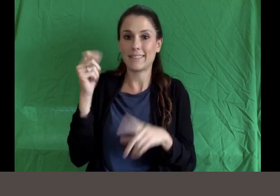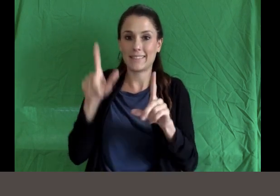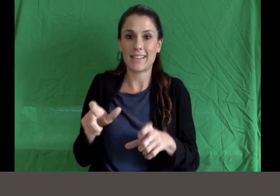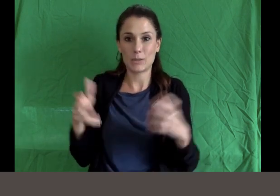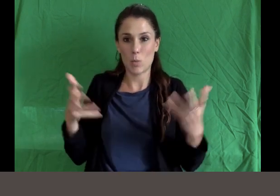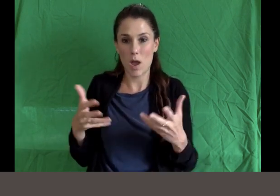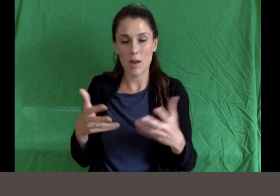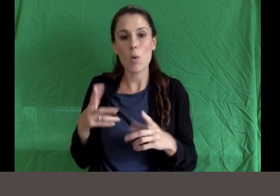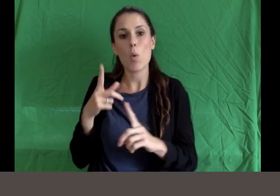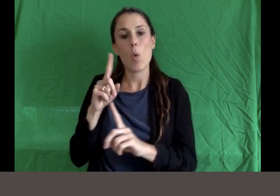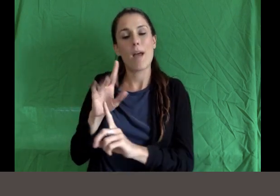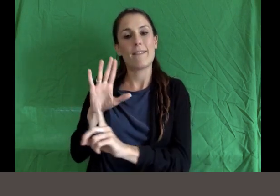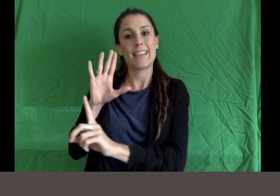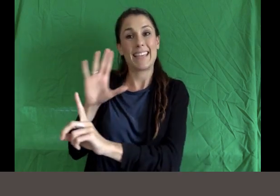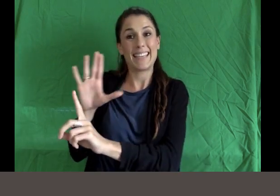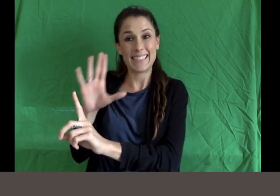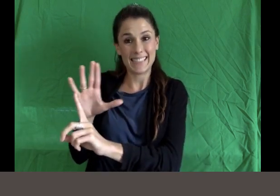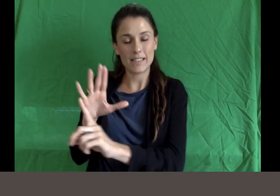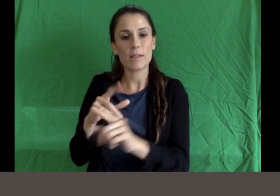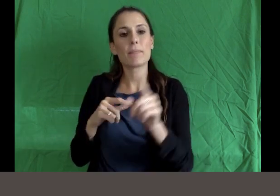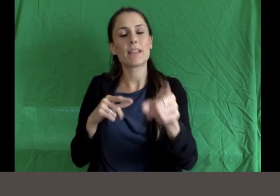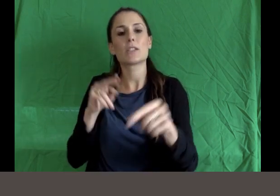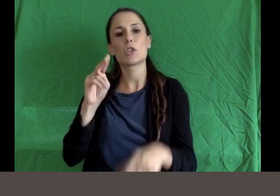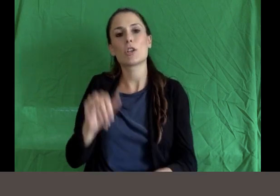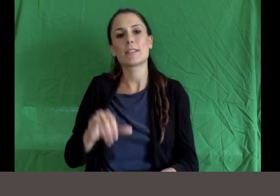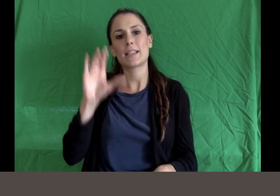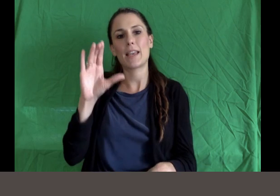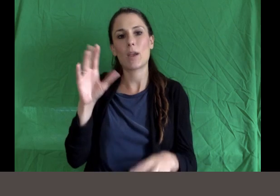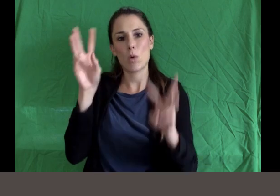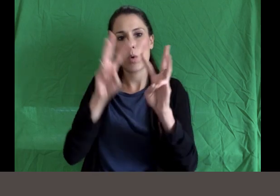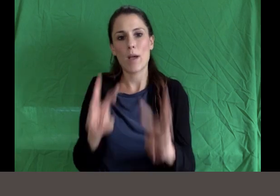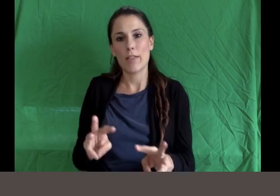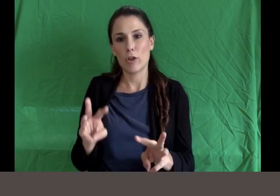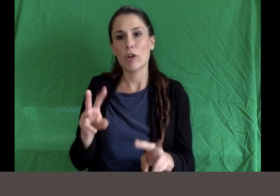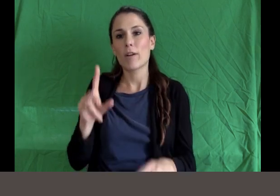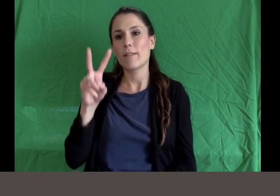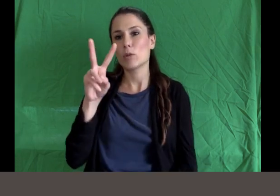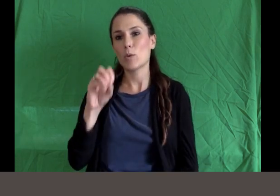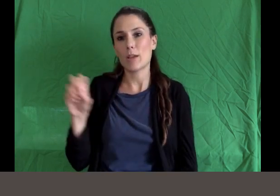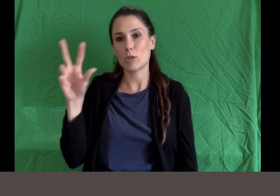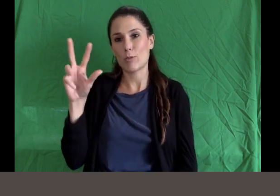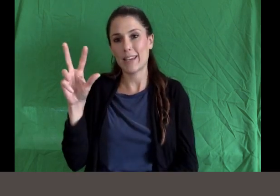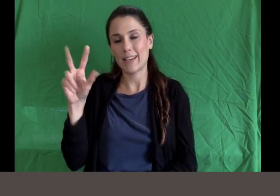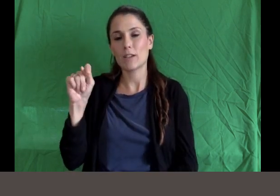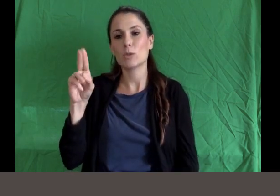decades prior and the chart looked slightly different but Tufte redid this chart in 2003